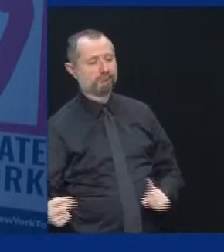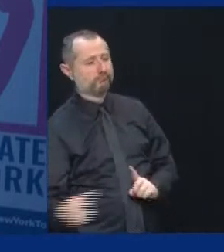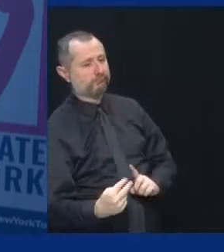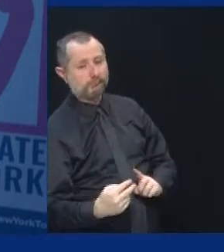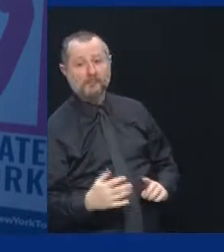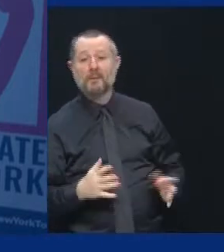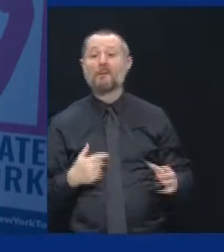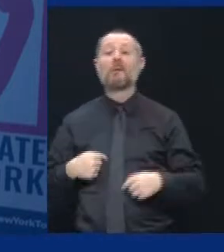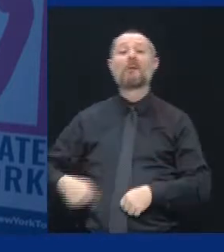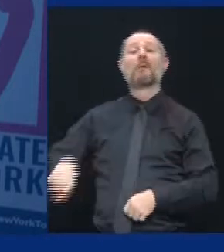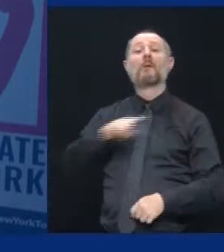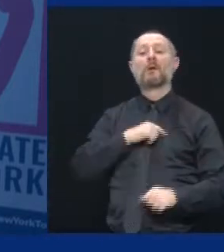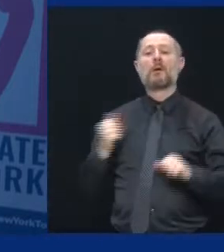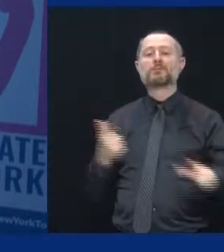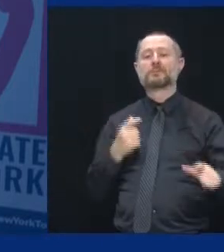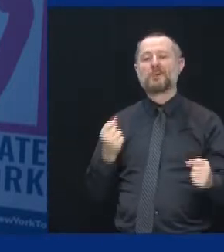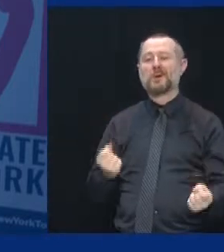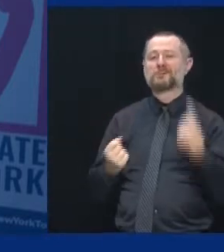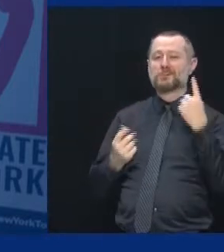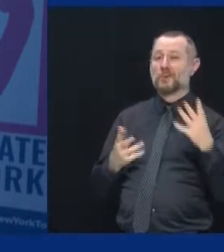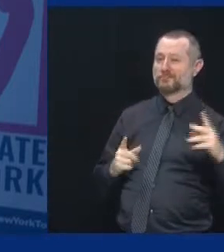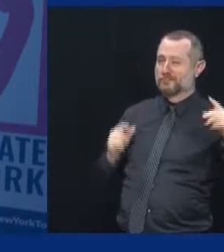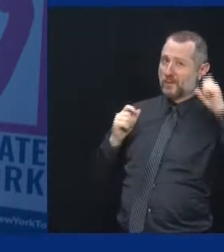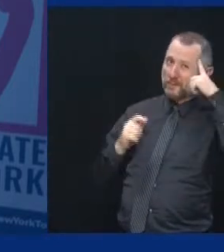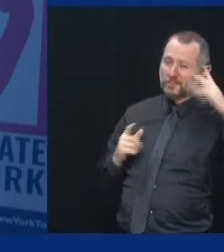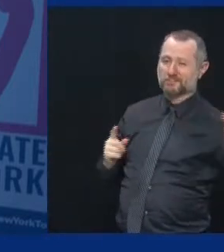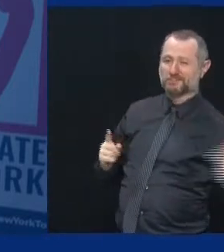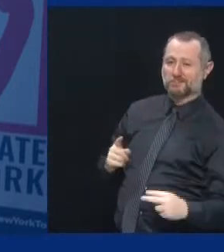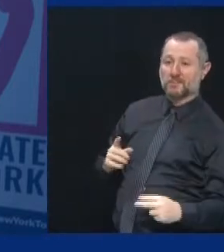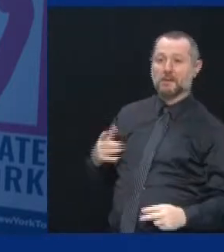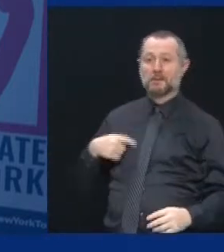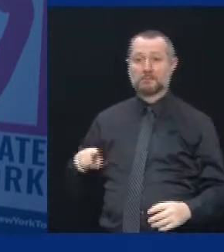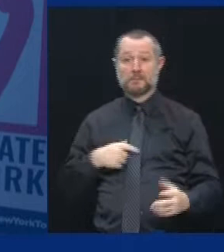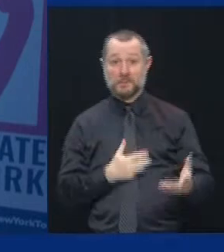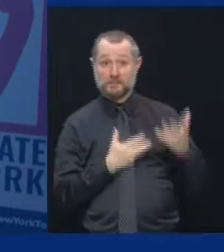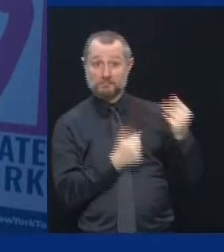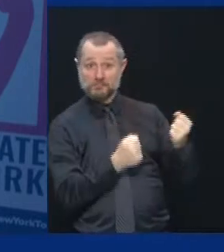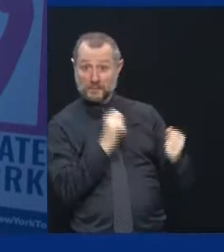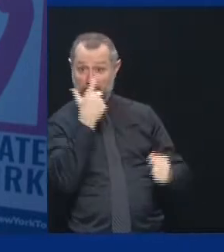IT'S A LACK OF TRUST OF THE SYSTEM. SHOULD ALL UNDERSTAND IT.